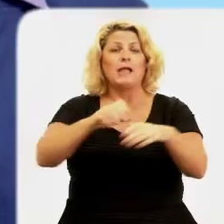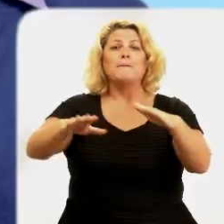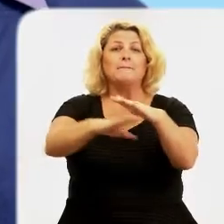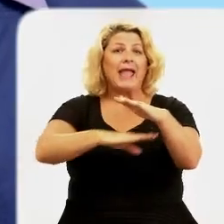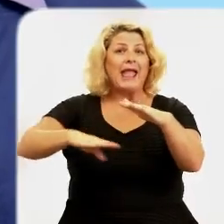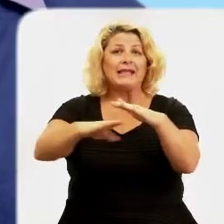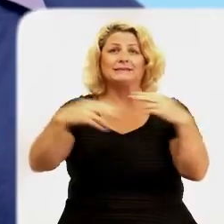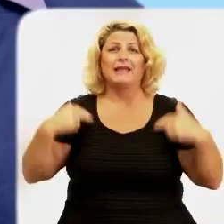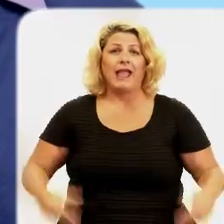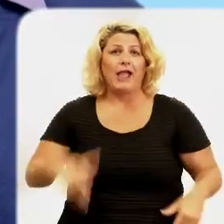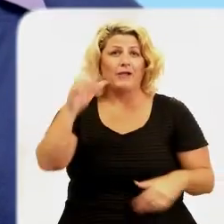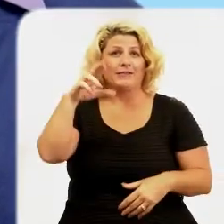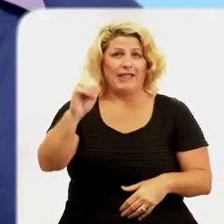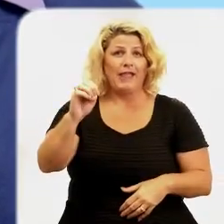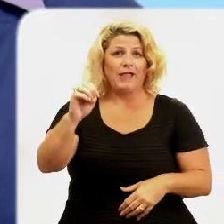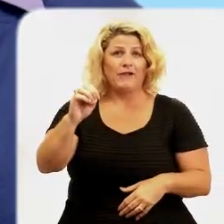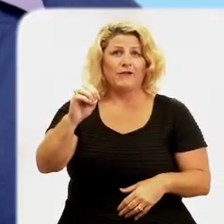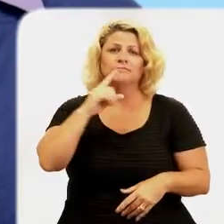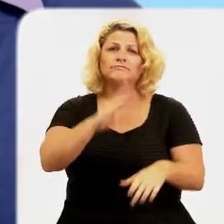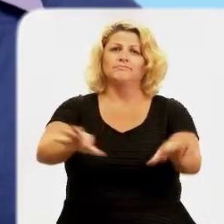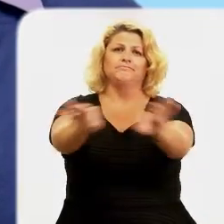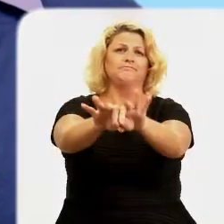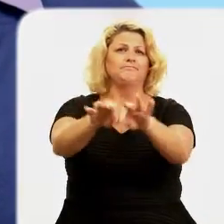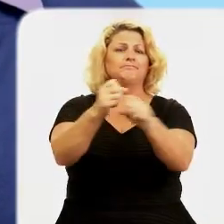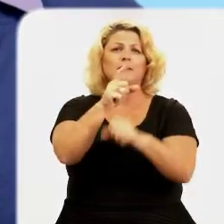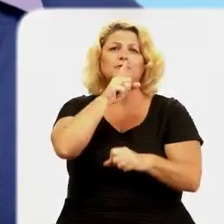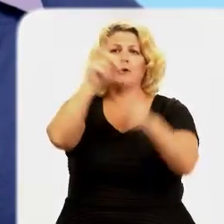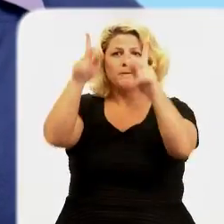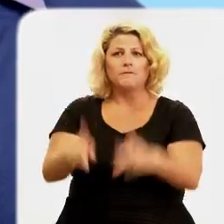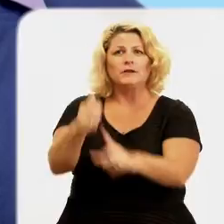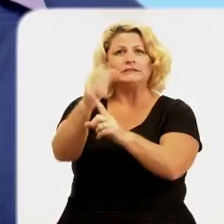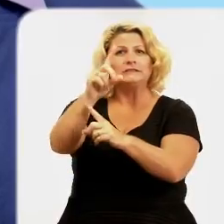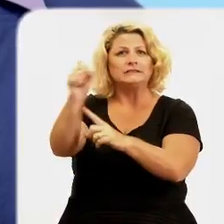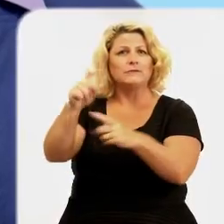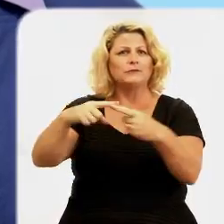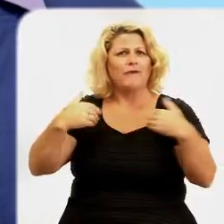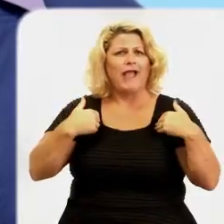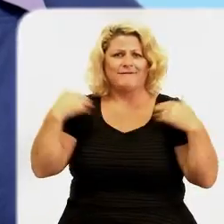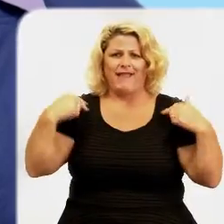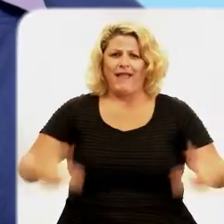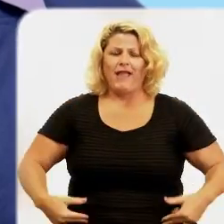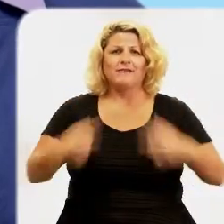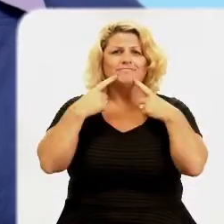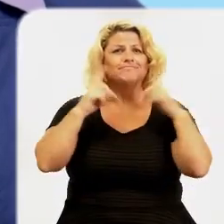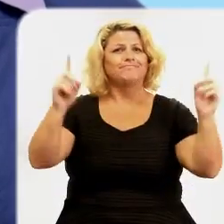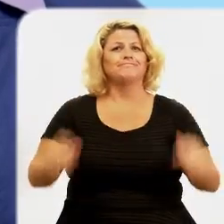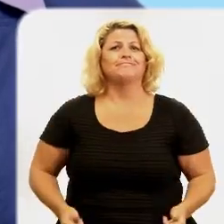Basic preventive health care is critical to ensure that people with disabilities have the opportunity to live healthy and productive lives.